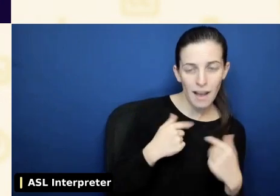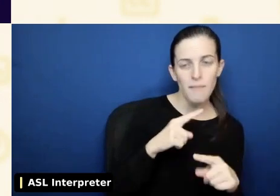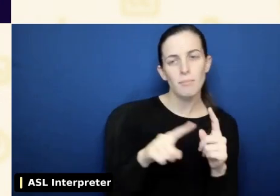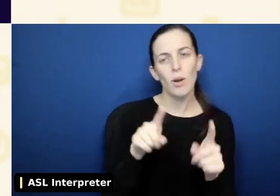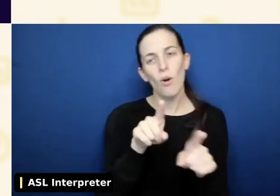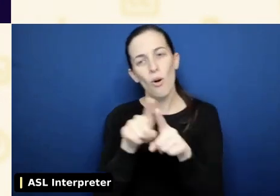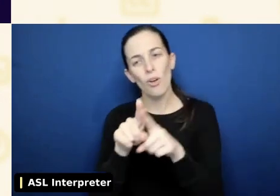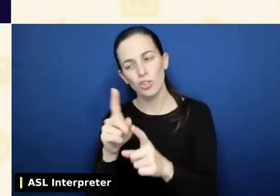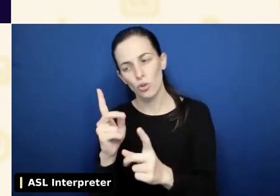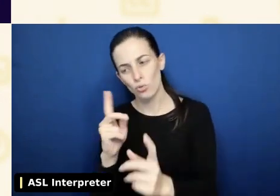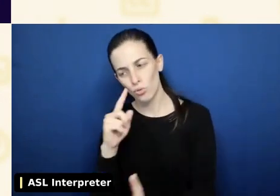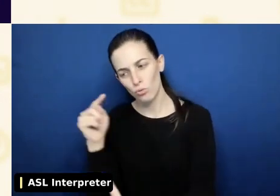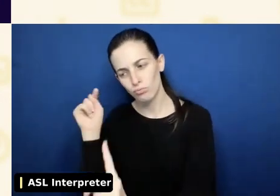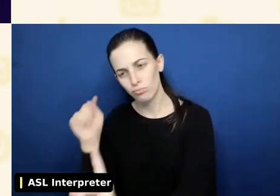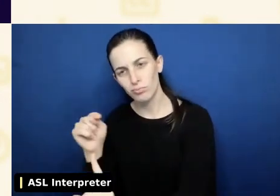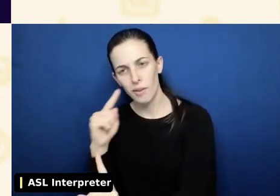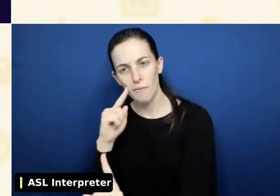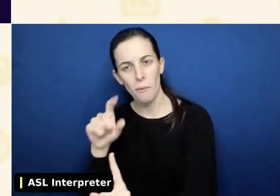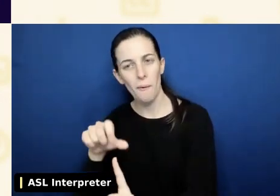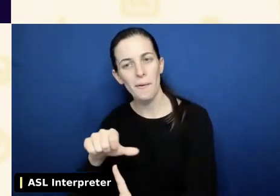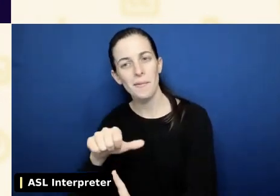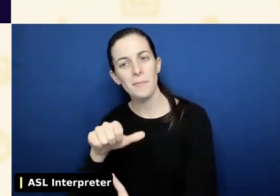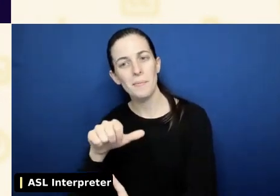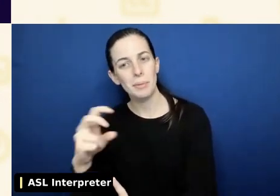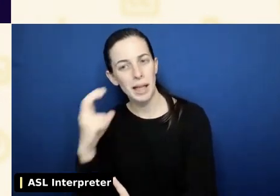So we decided we wanted to do it. How have we tested it so far?